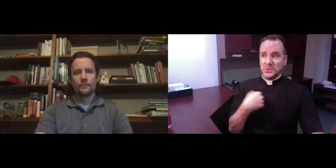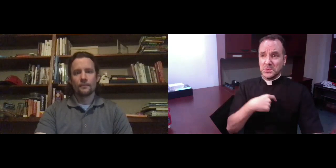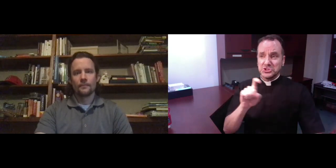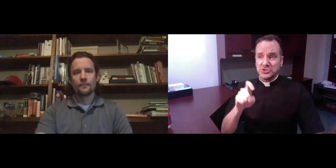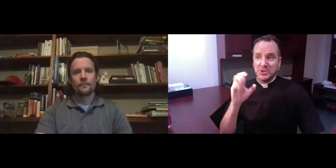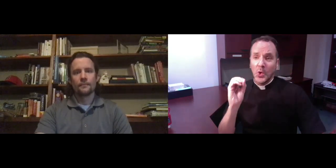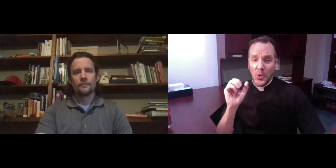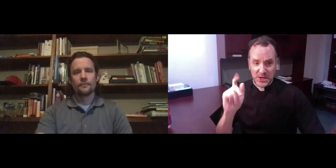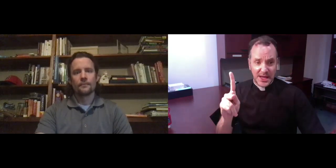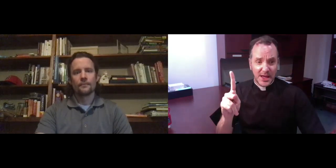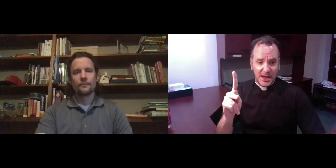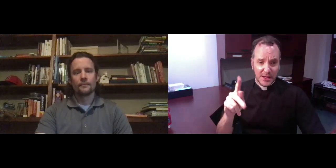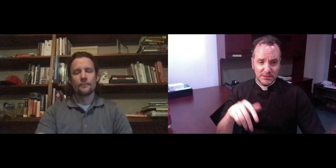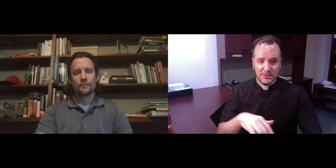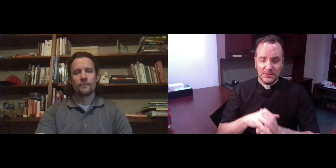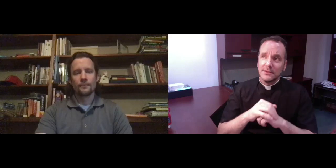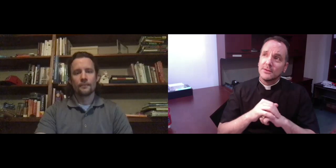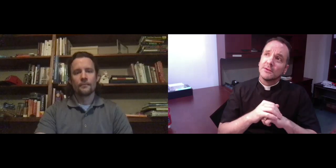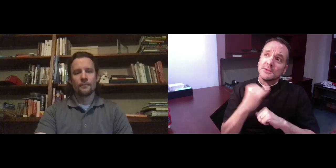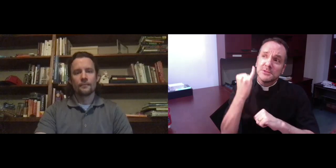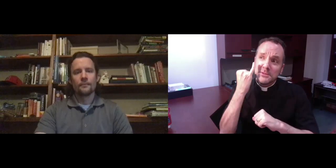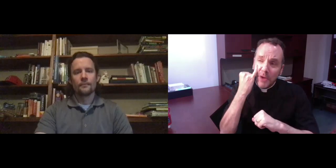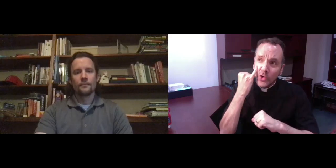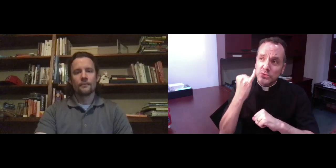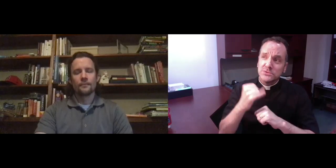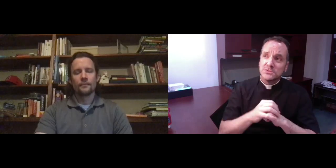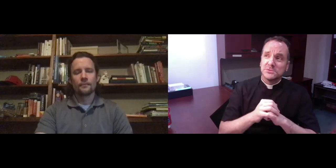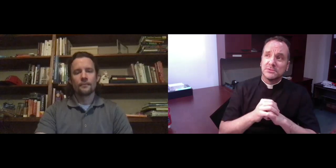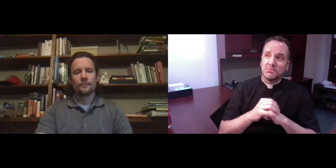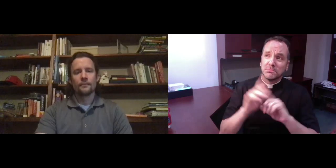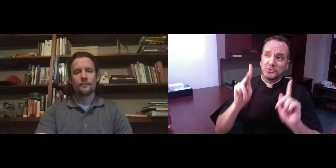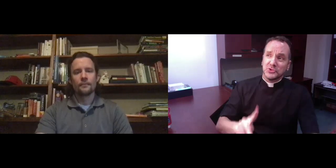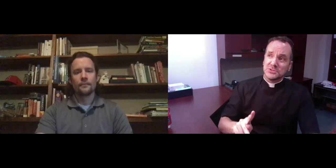and he's with us every step of the way we should be okay.